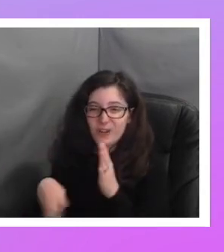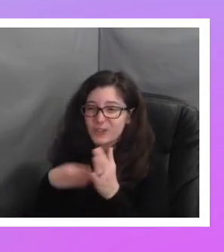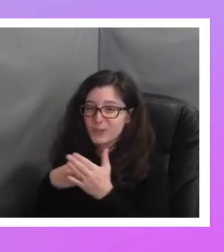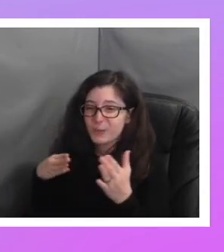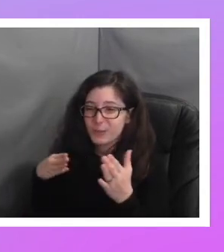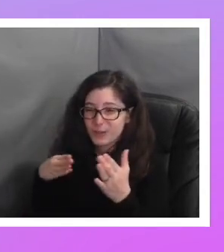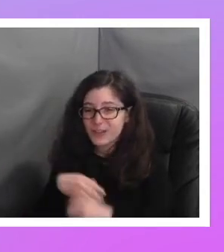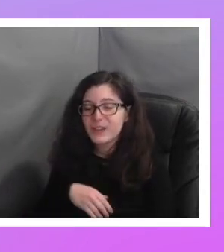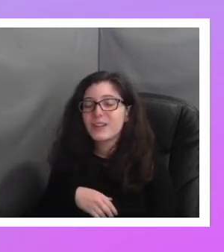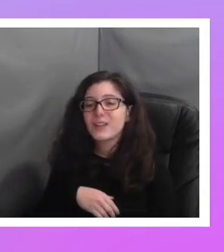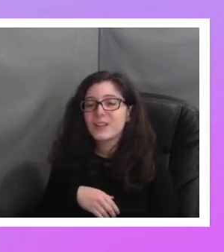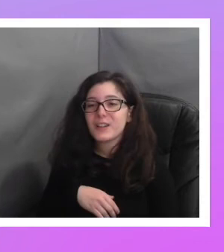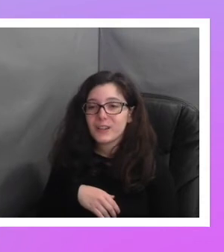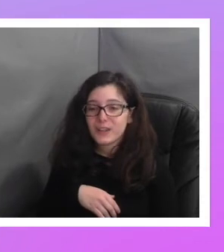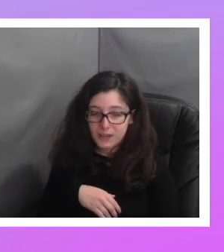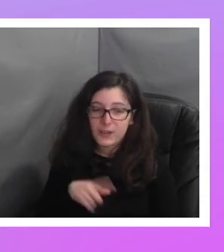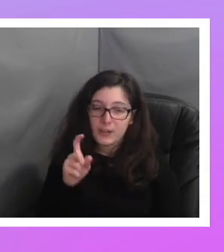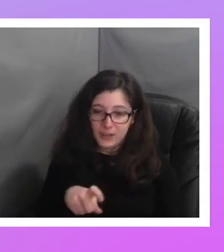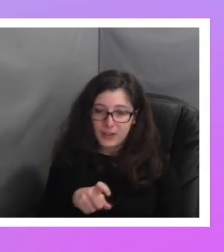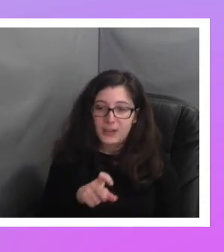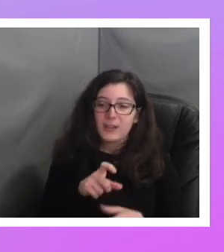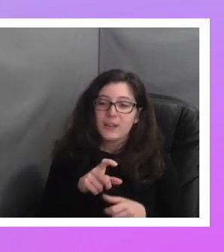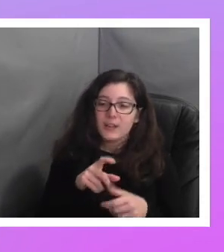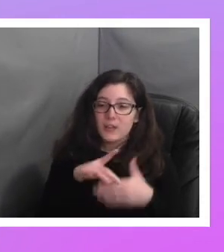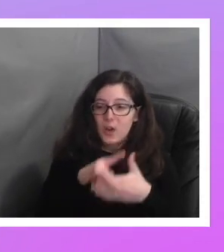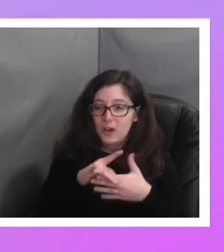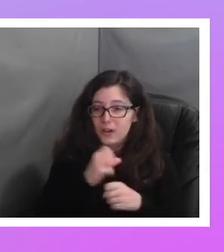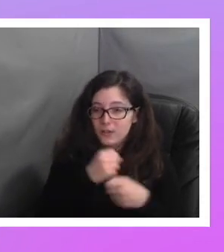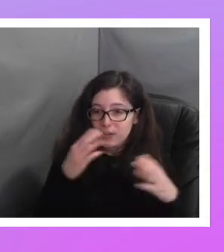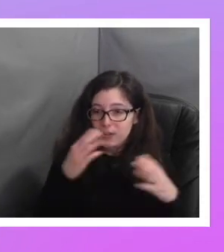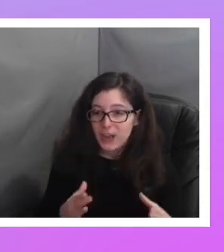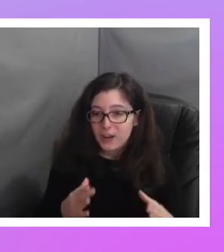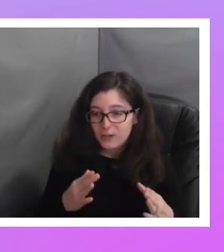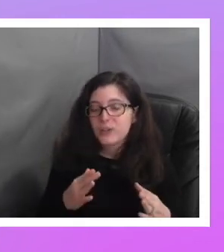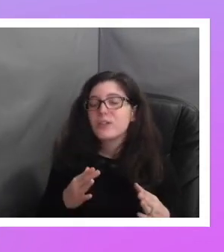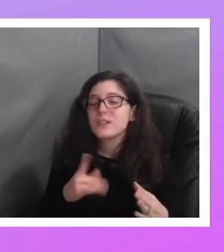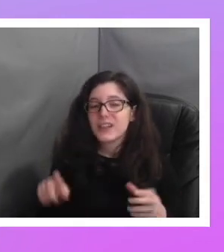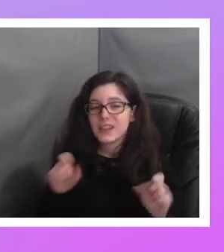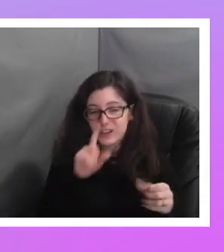through supervisors who check things before they go on, and through feedback from your customers